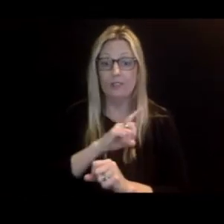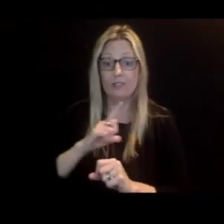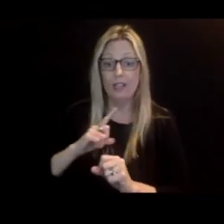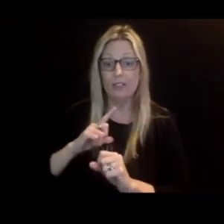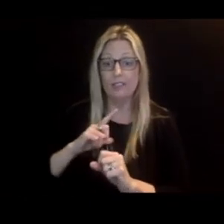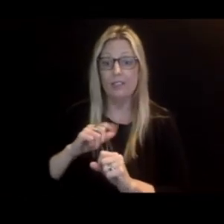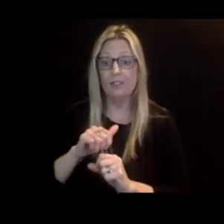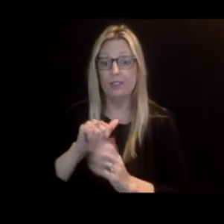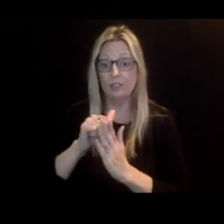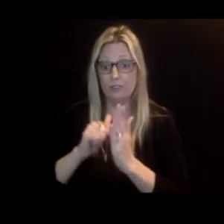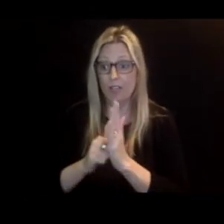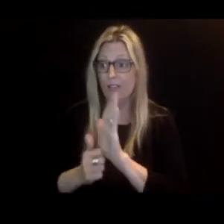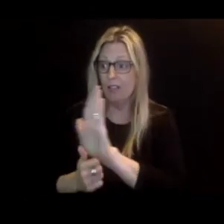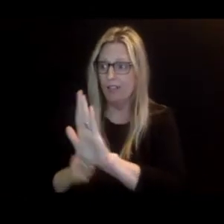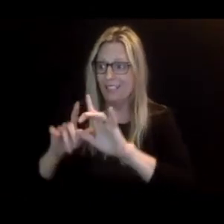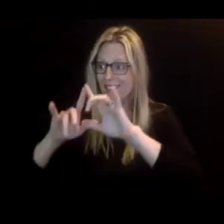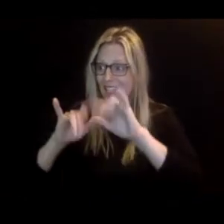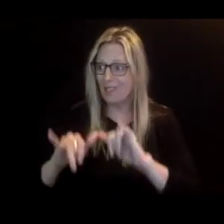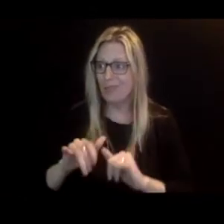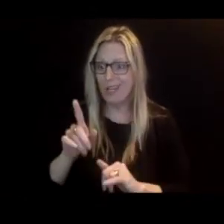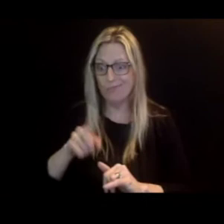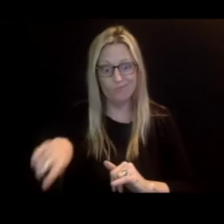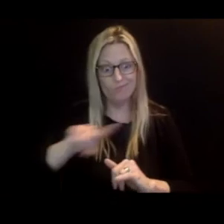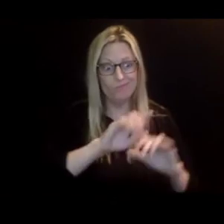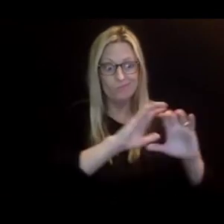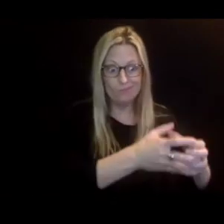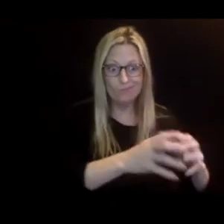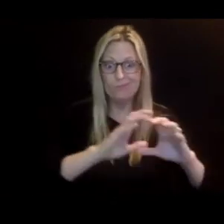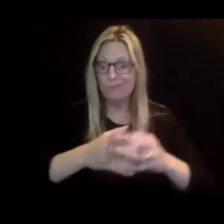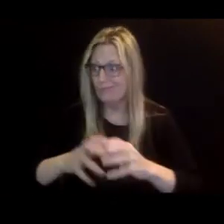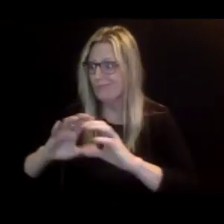gathered from the varying groups, discussed will be shared with you and you as a board